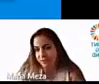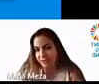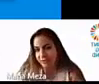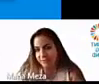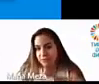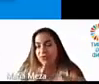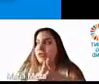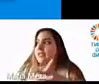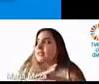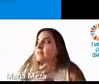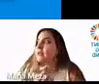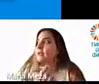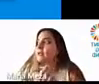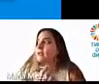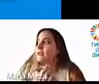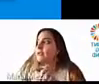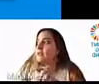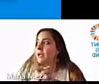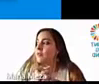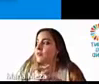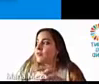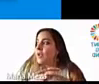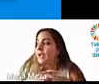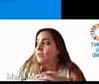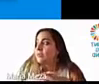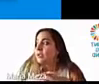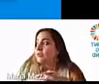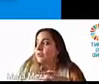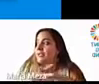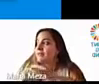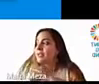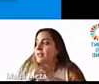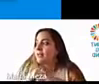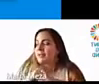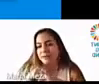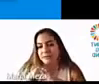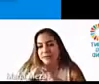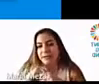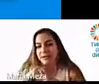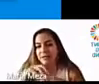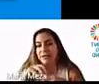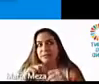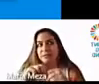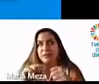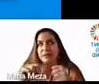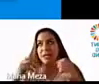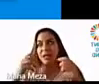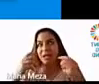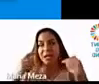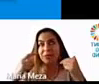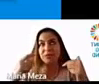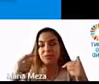you So it doesn't have to be, let's say it doesn't have to obviously have to be That's where